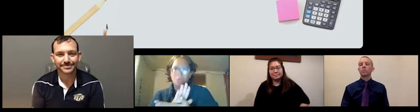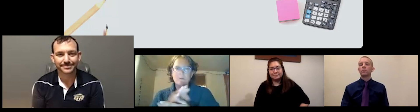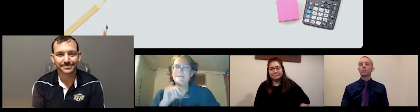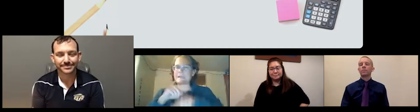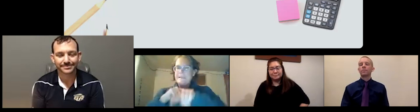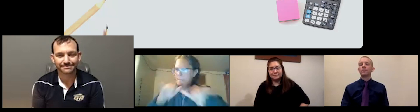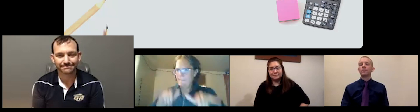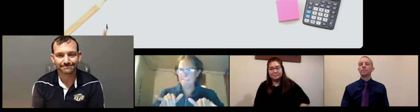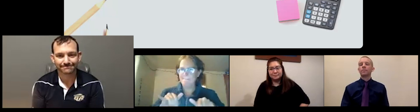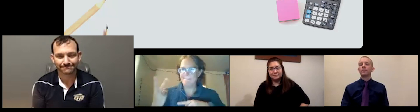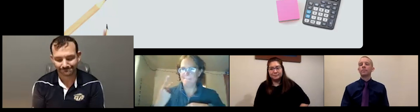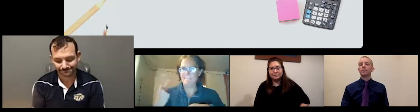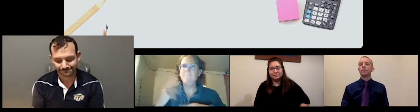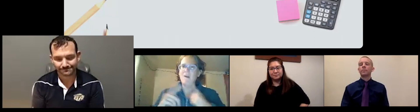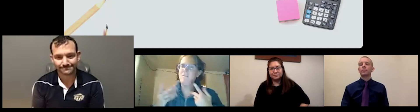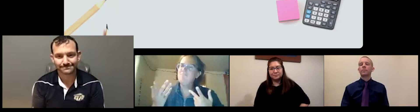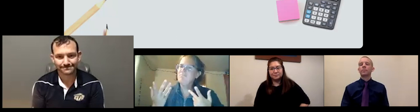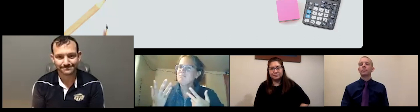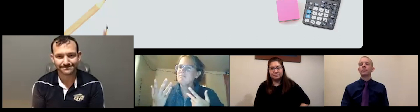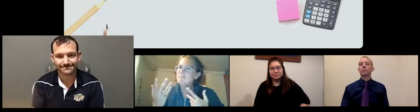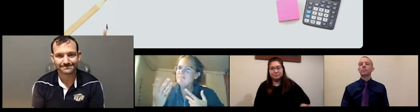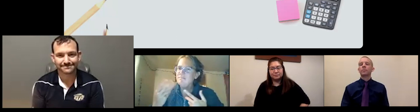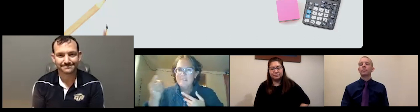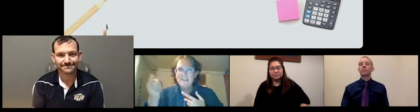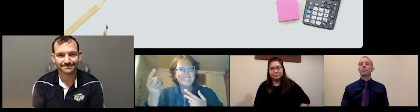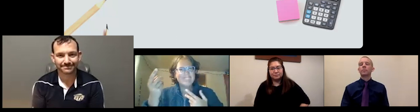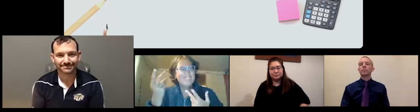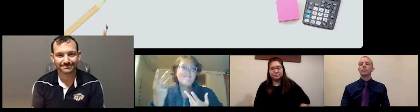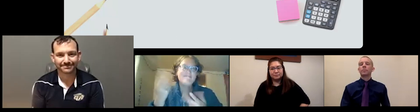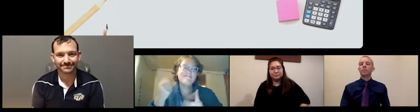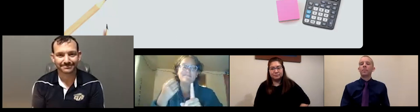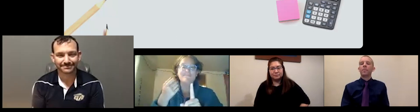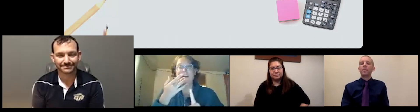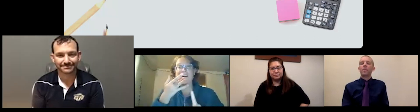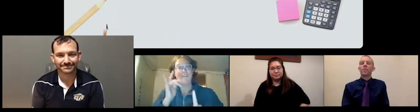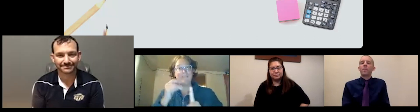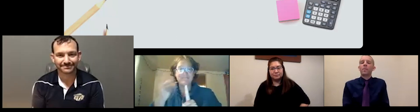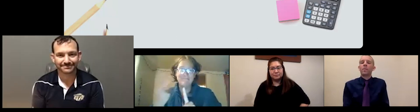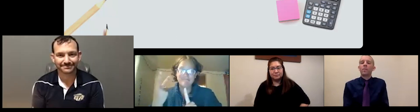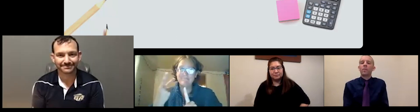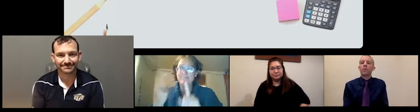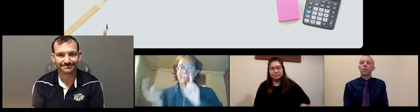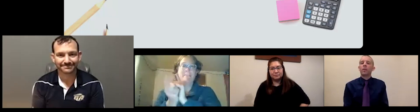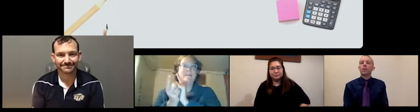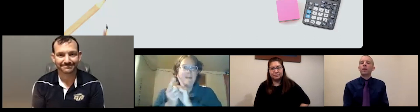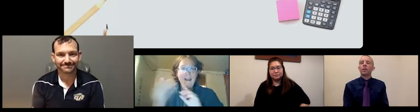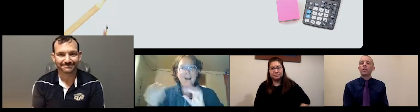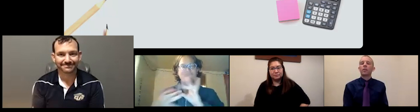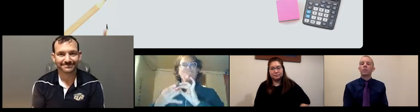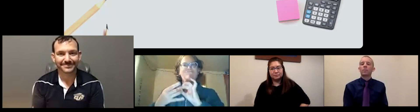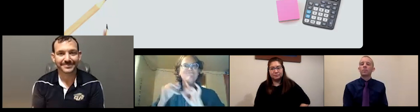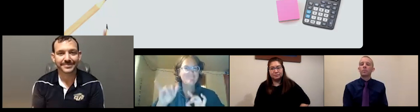not at the same time, but luckily we met and connected.